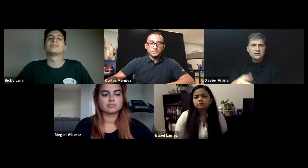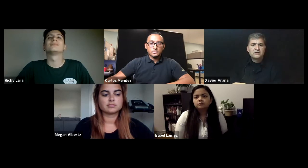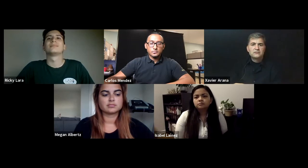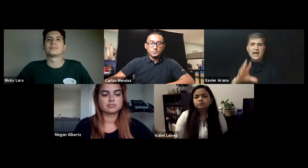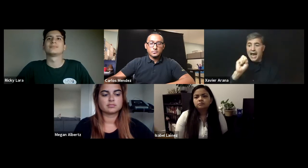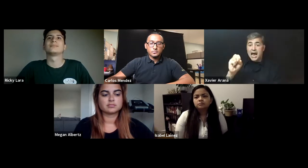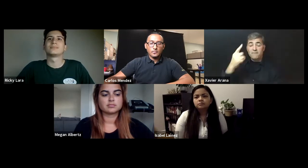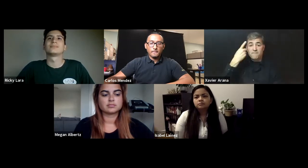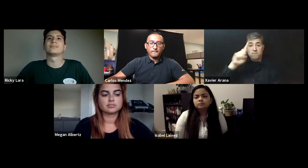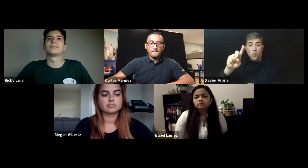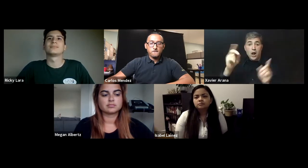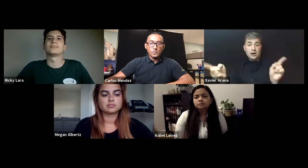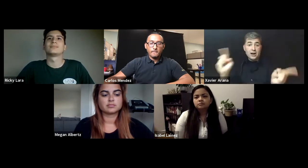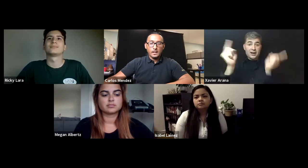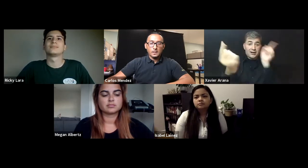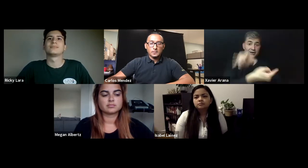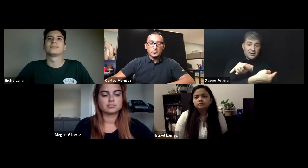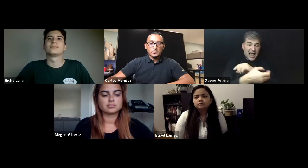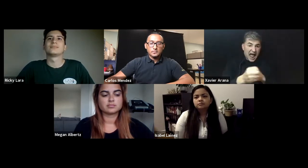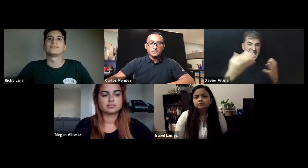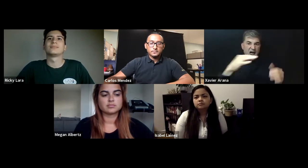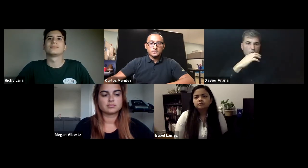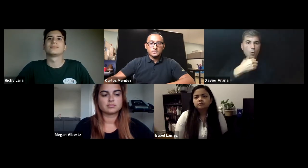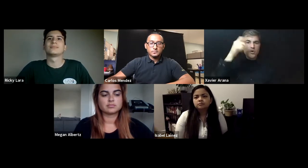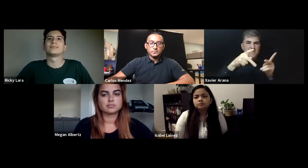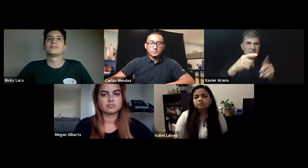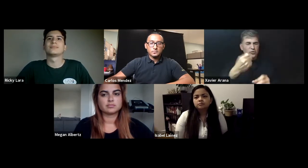and they have a past, they have a history.